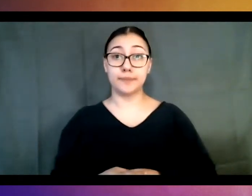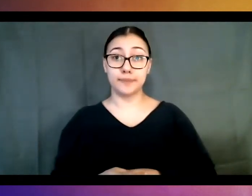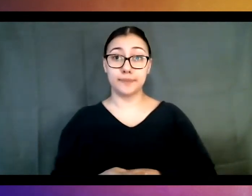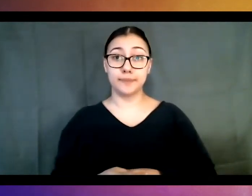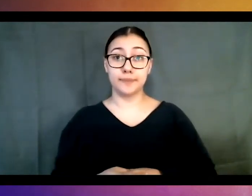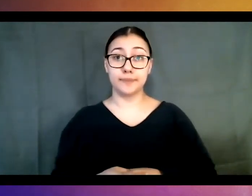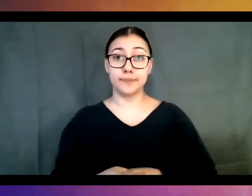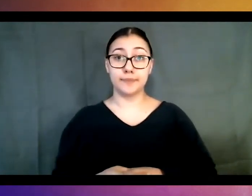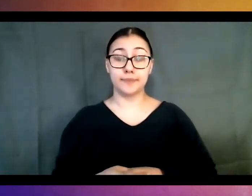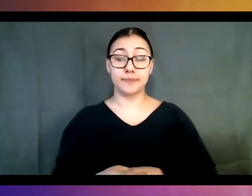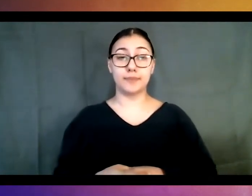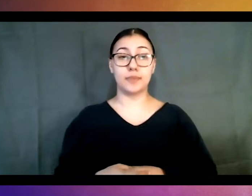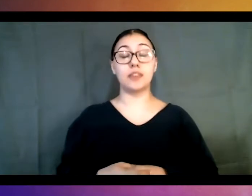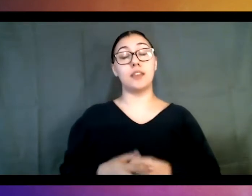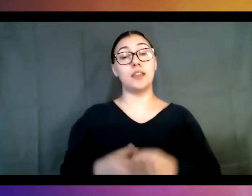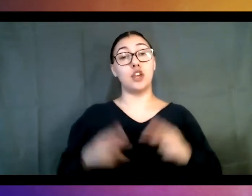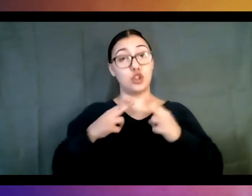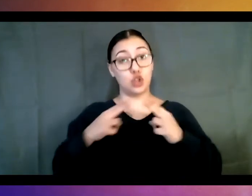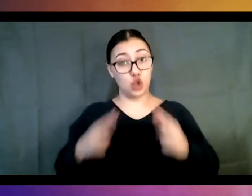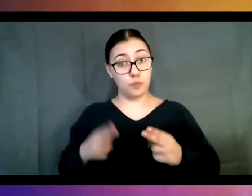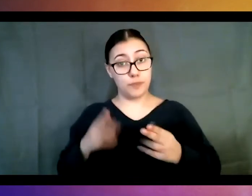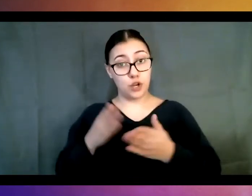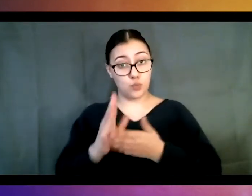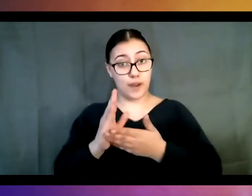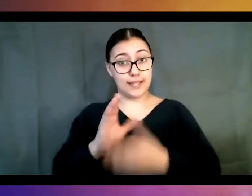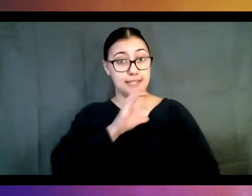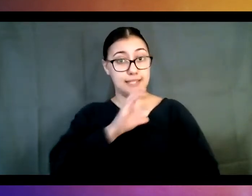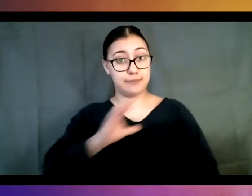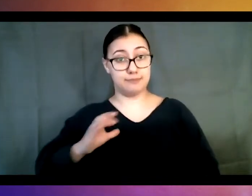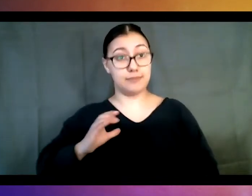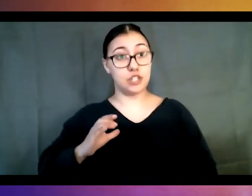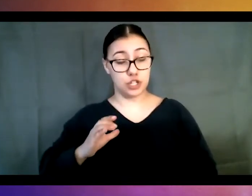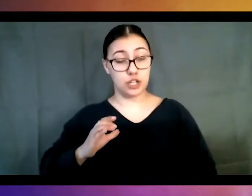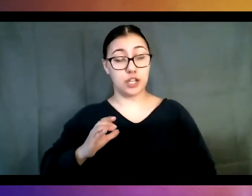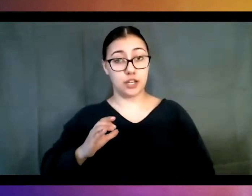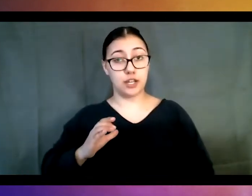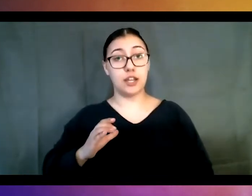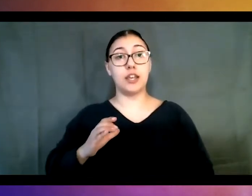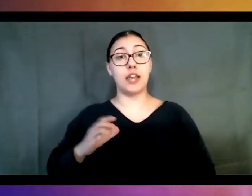The Human Rights Commission has been deemed by the US Department of Housing and Urban Development